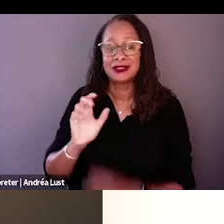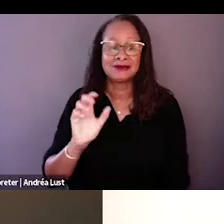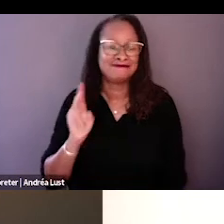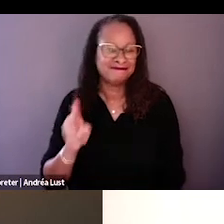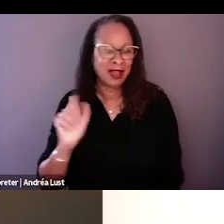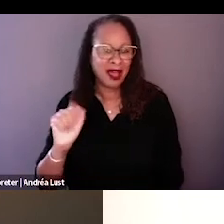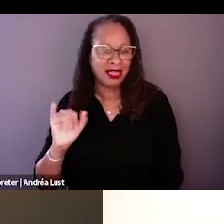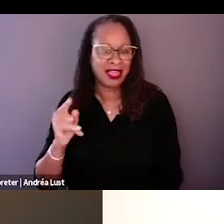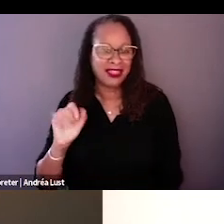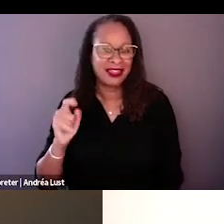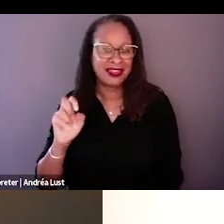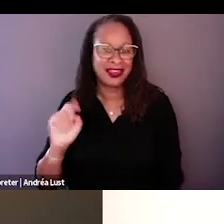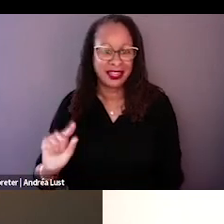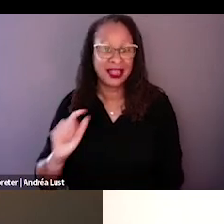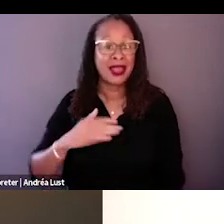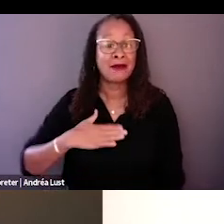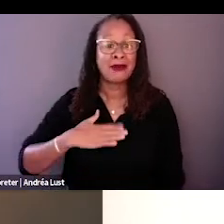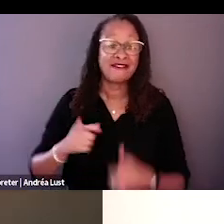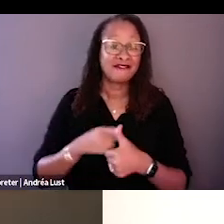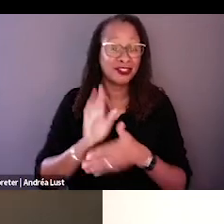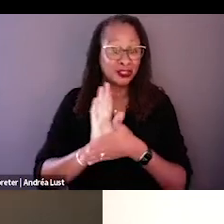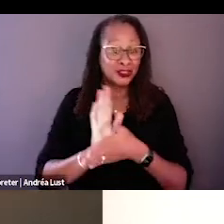This documentary is very different.